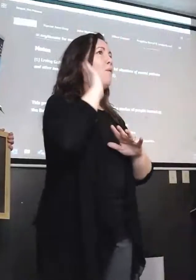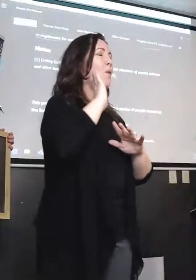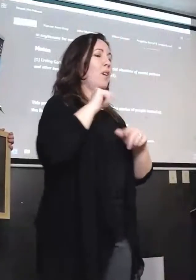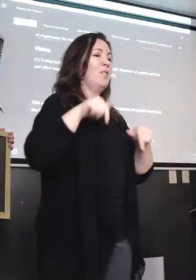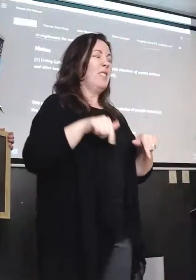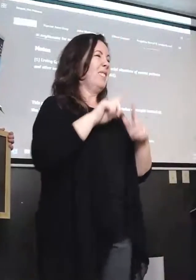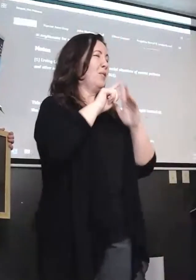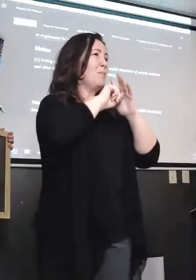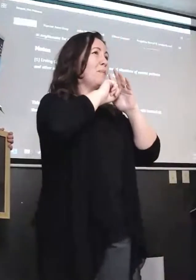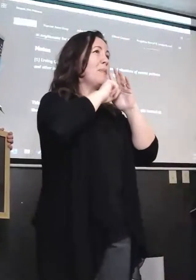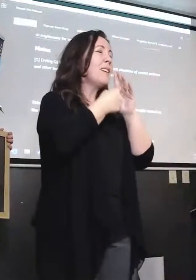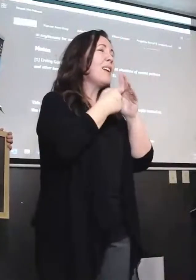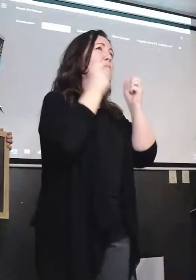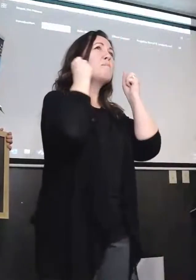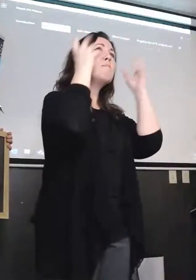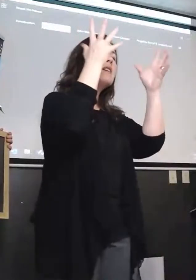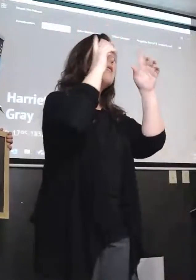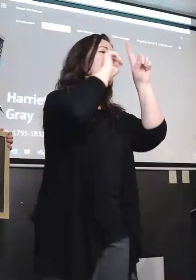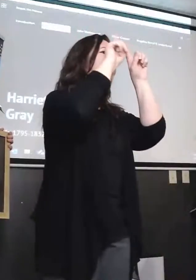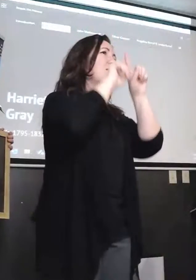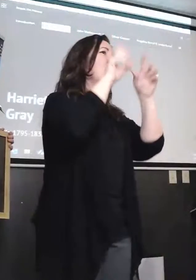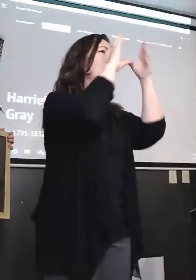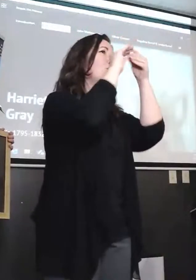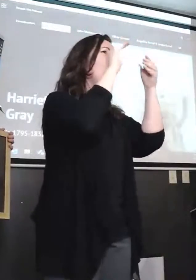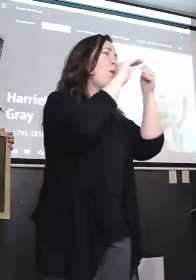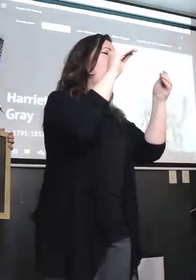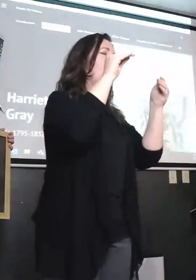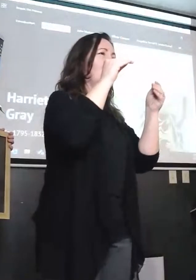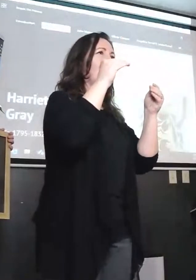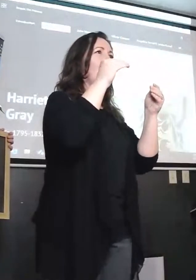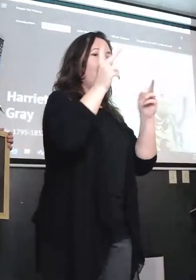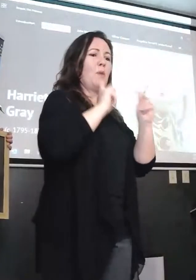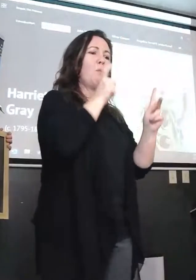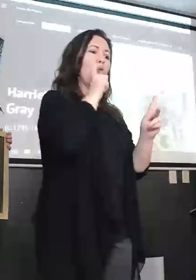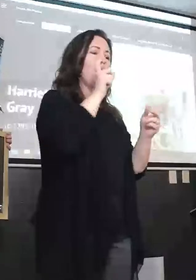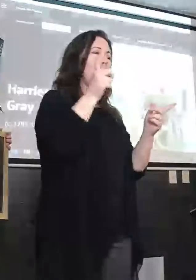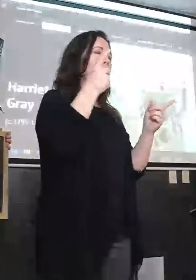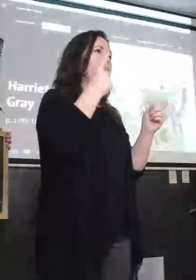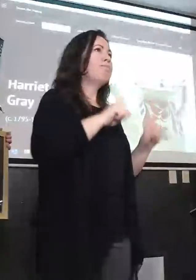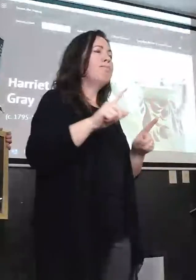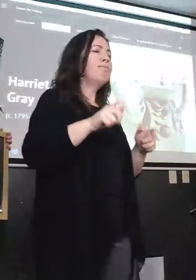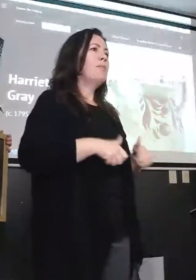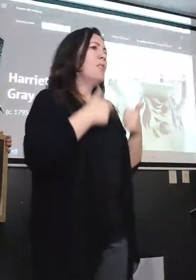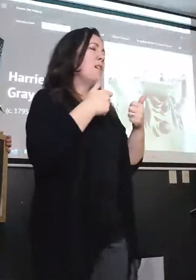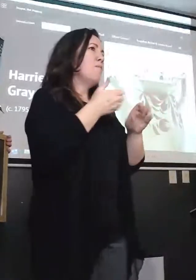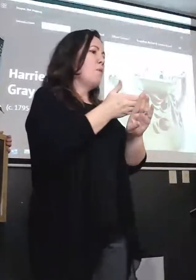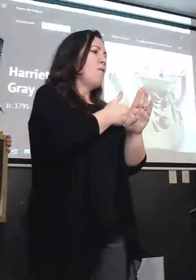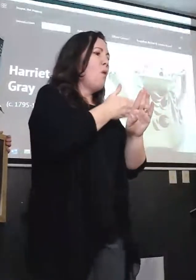beginning of many stories of the lives that lived before, during, and after institutionalization. We